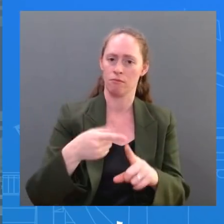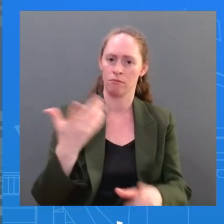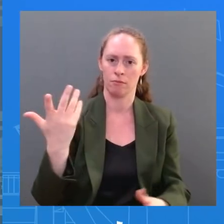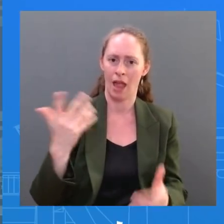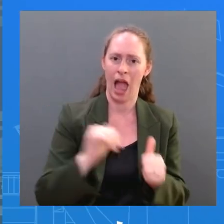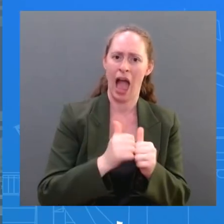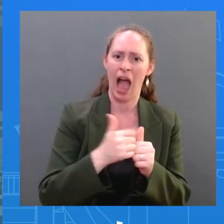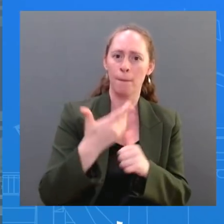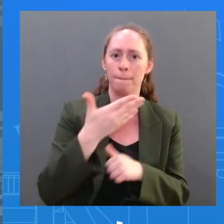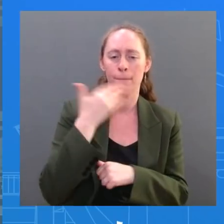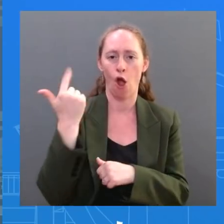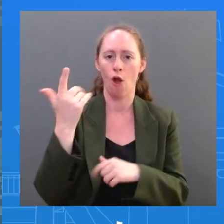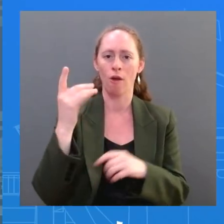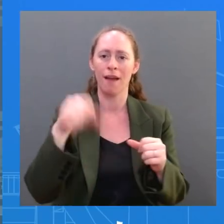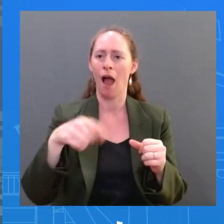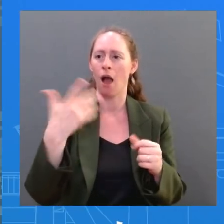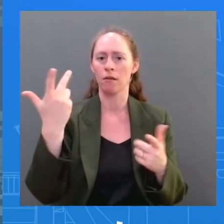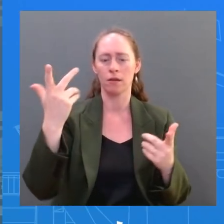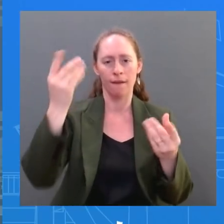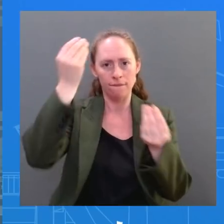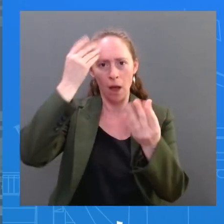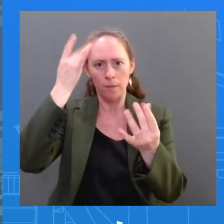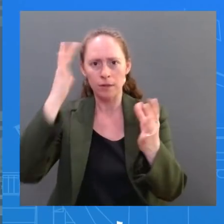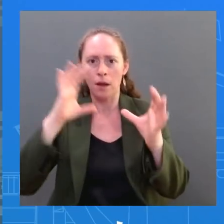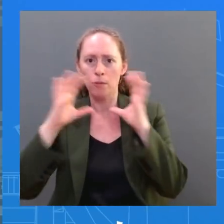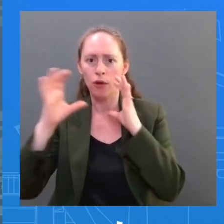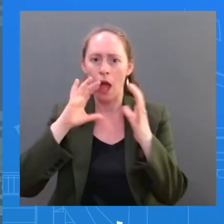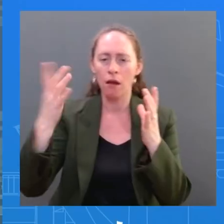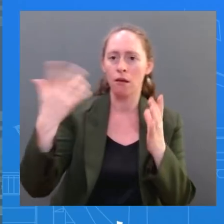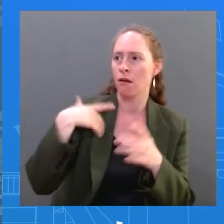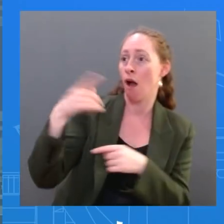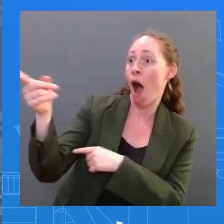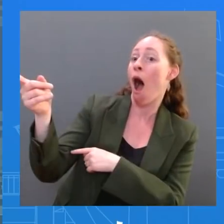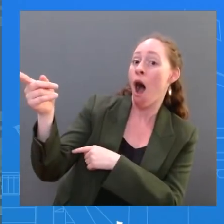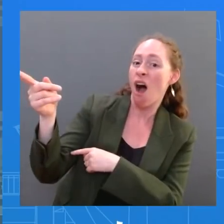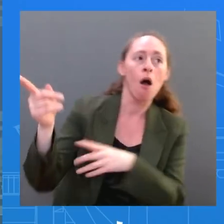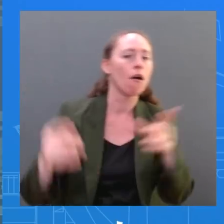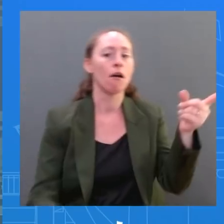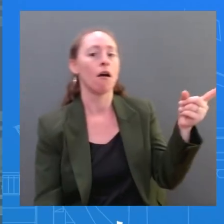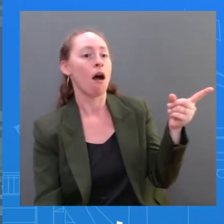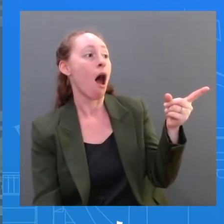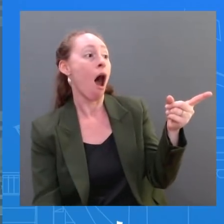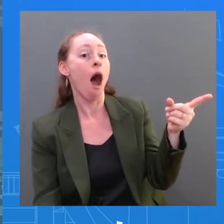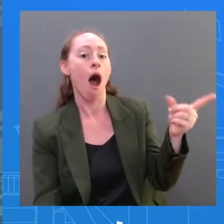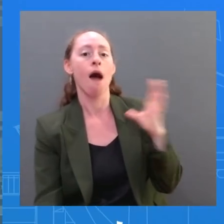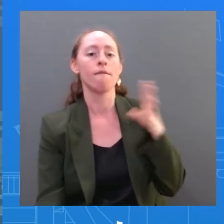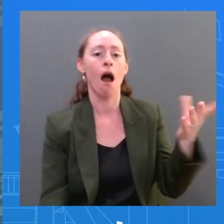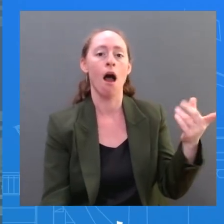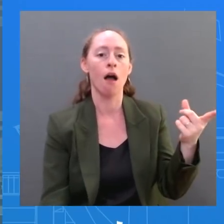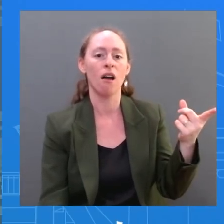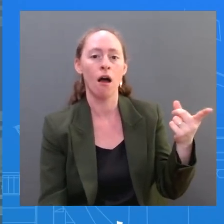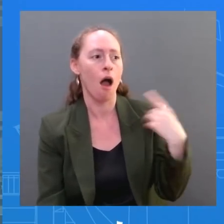So, you know, states that are looking at laws to prevent extradition of providers who are providing a legal service in the state of,